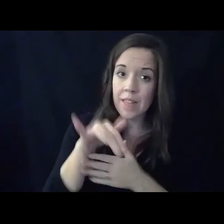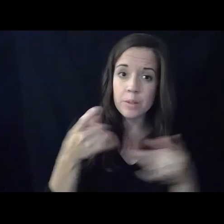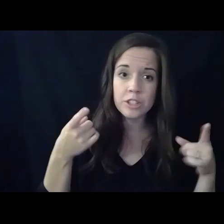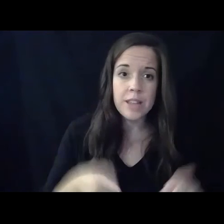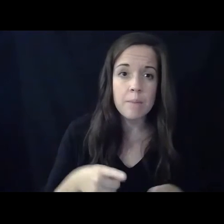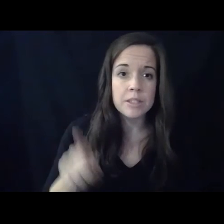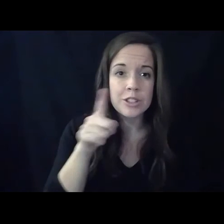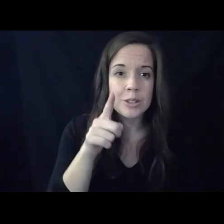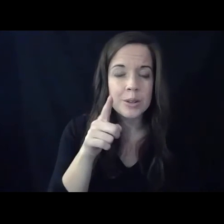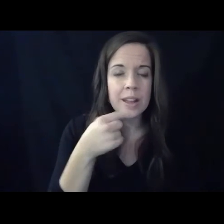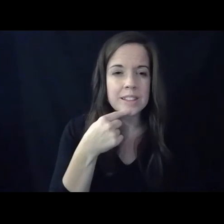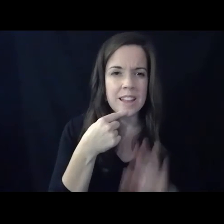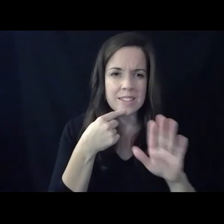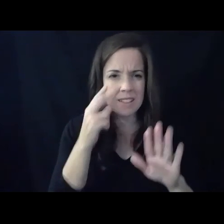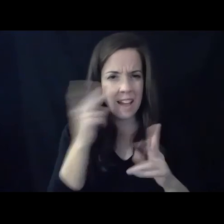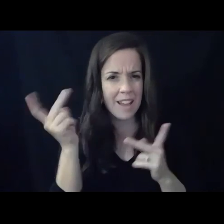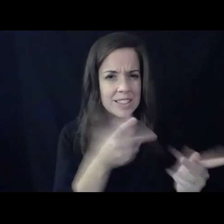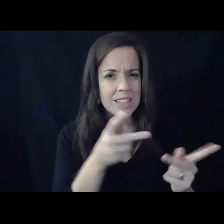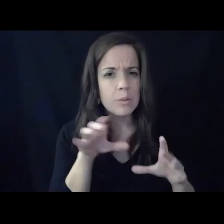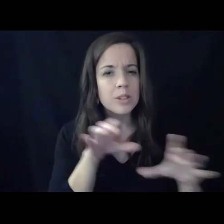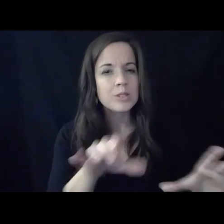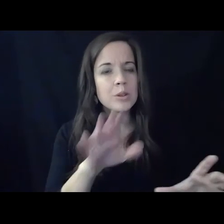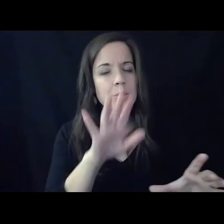It says I see what you do with your long, terrene hands.